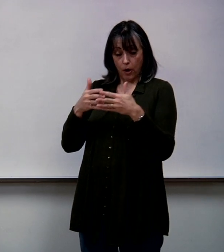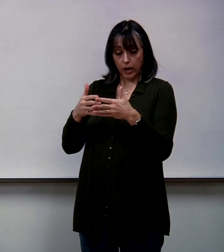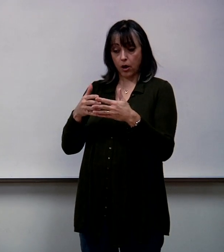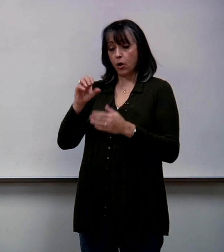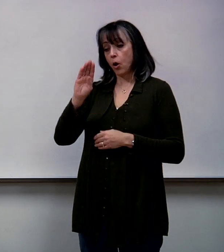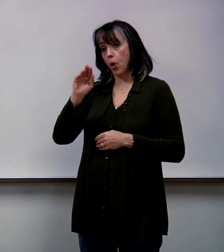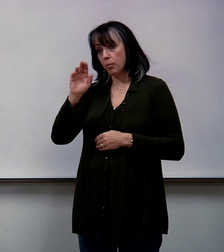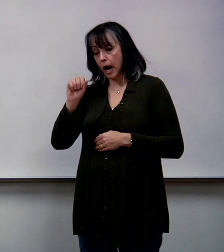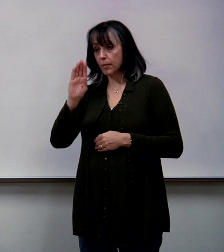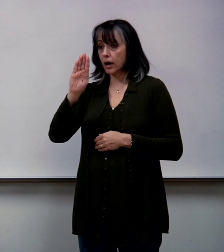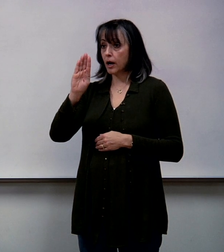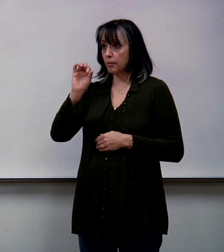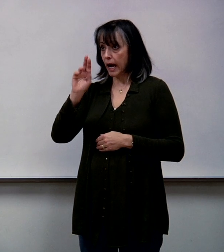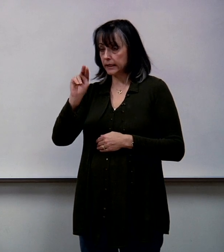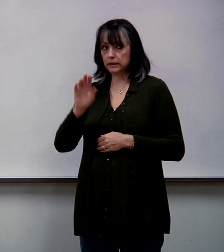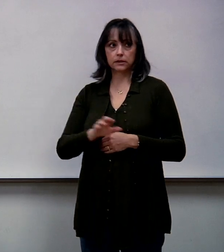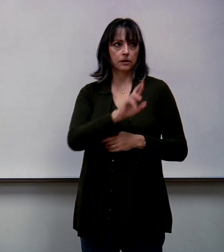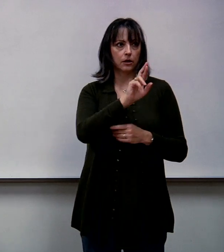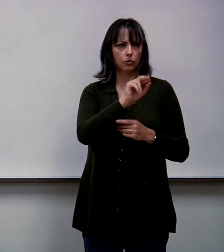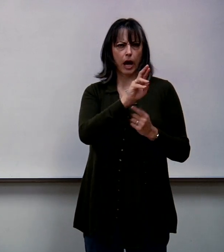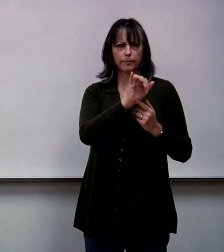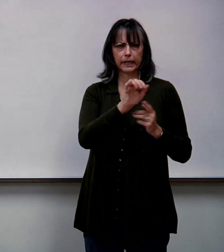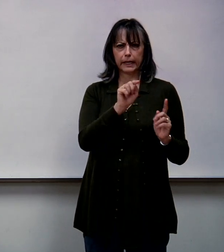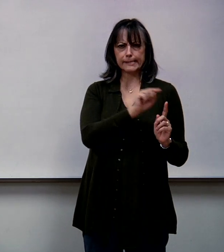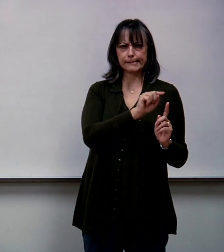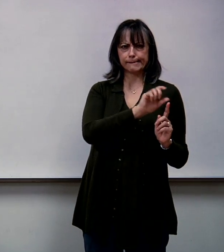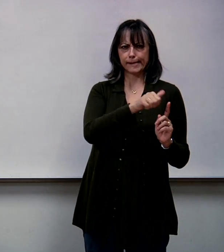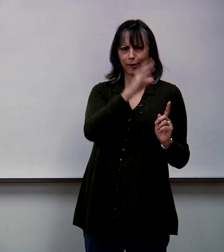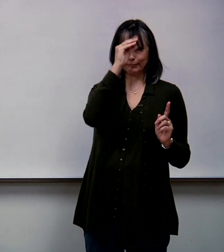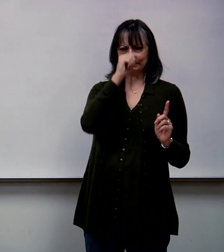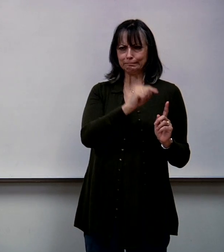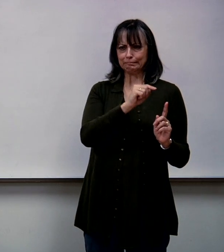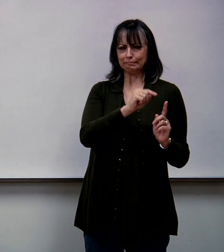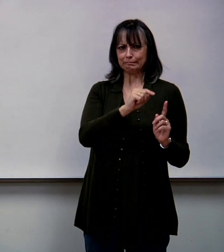Romney... Ryan.